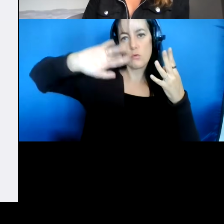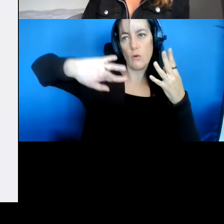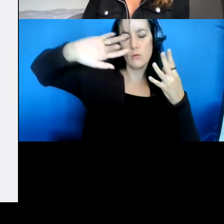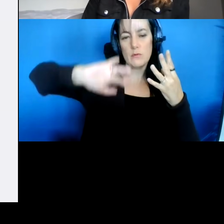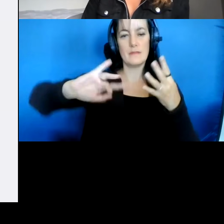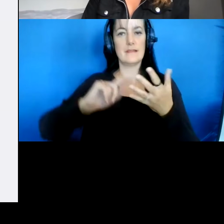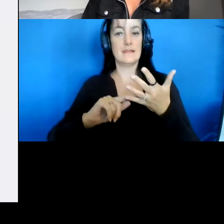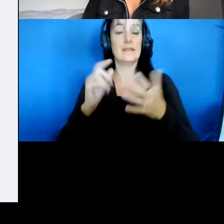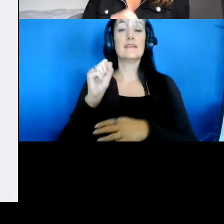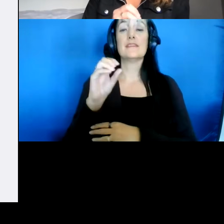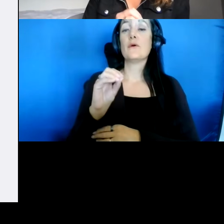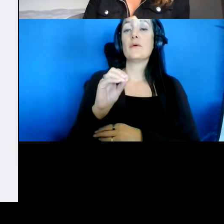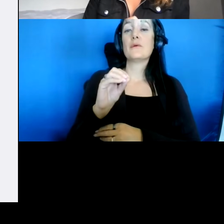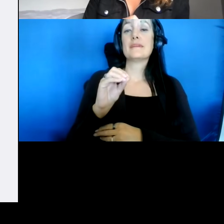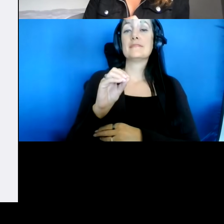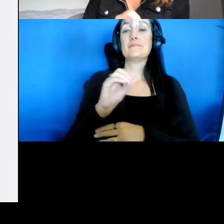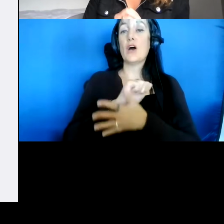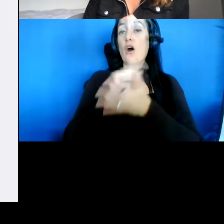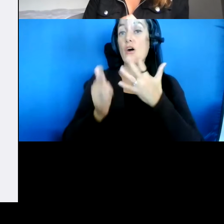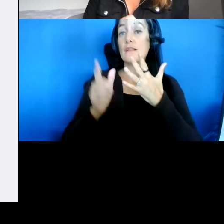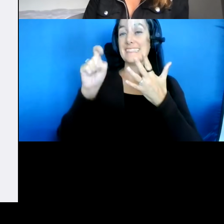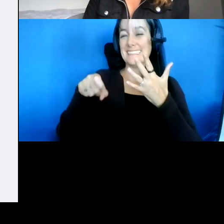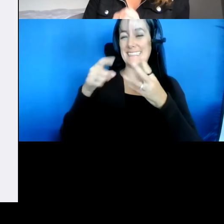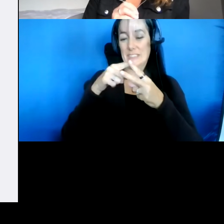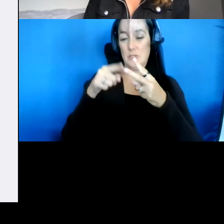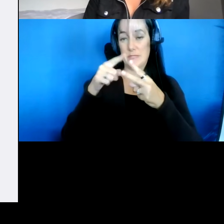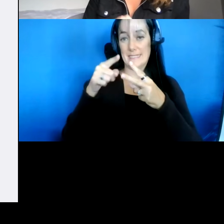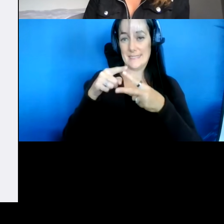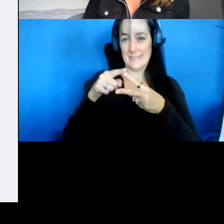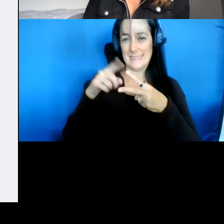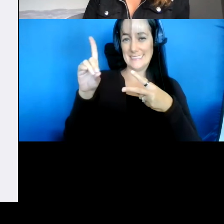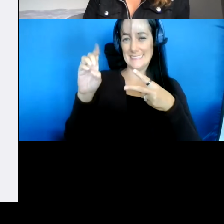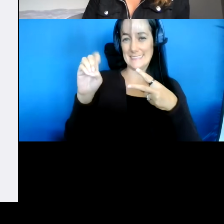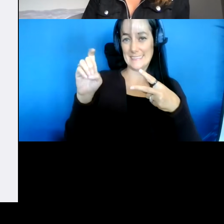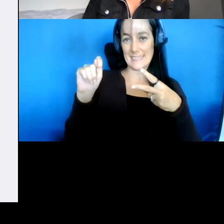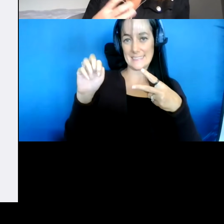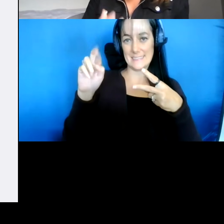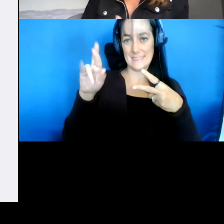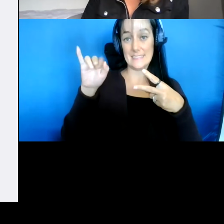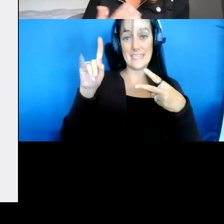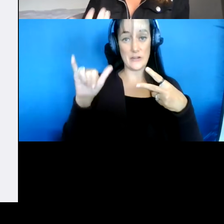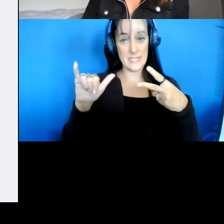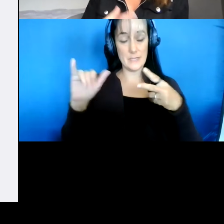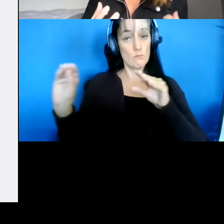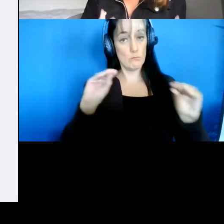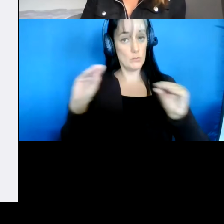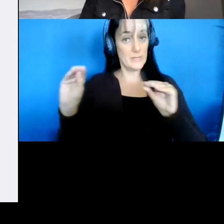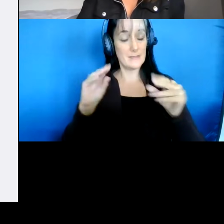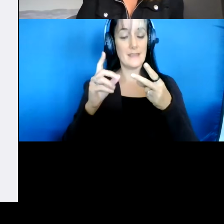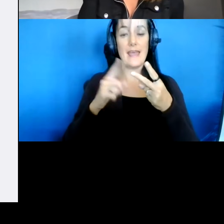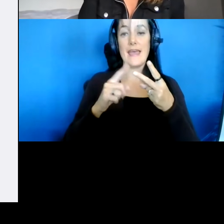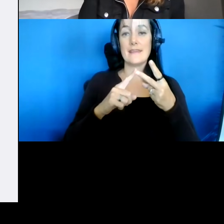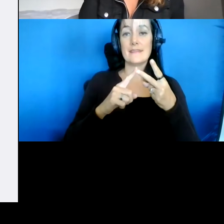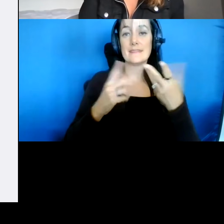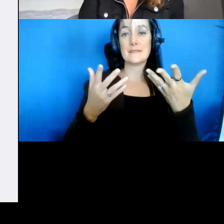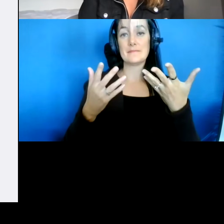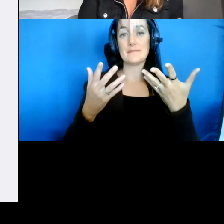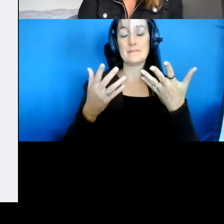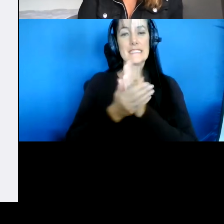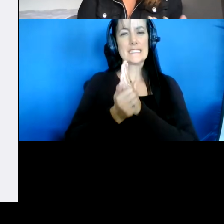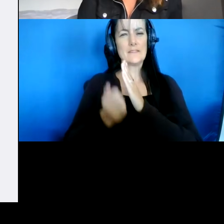things, dexterity, and useful vision. Fine motor skills, still hands, ability to see